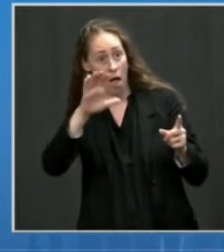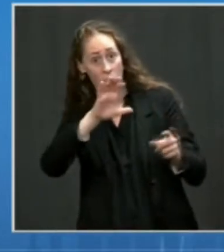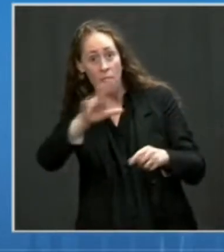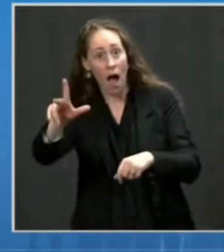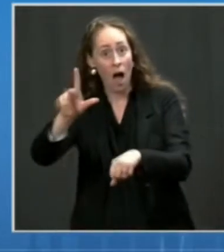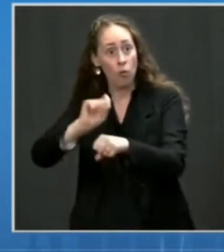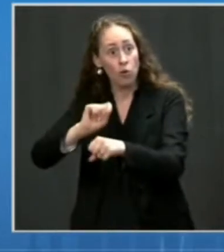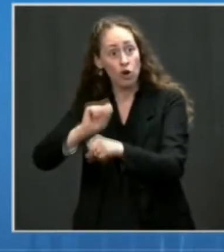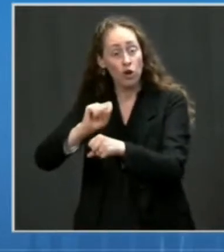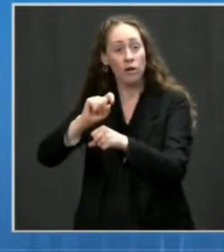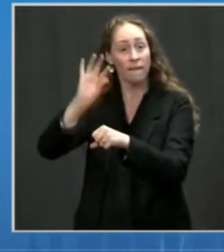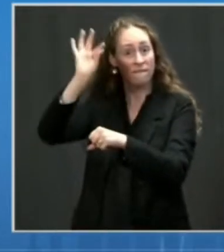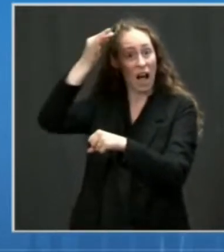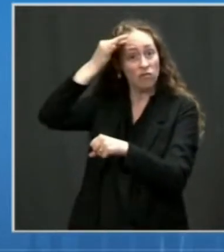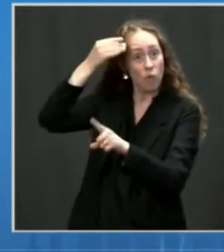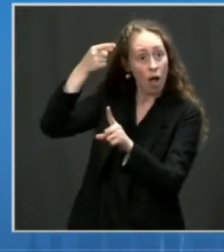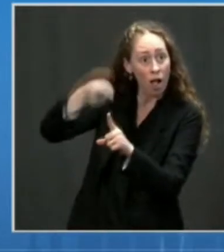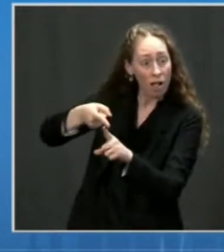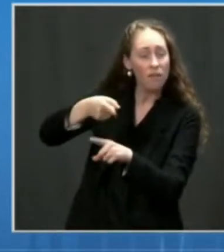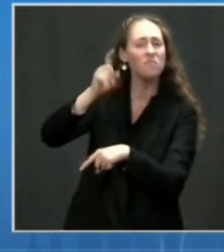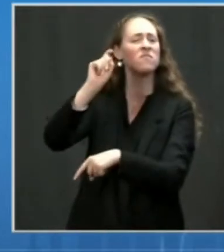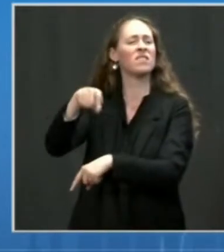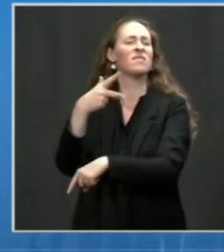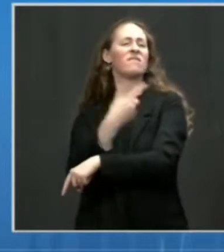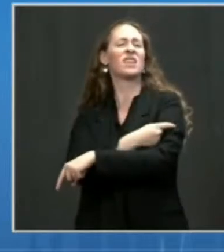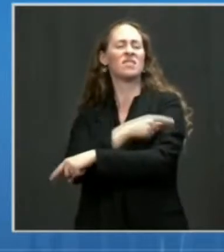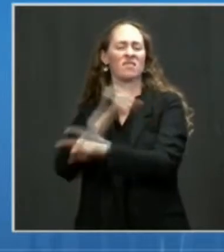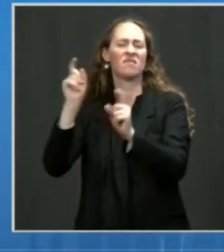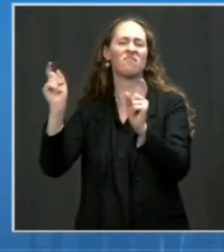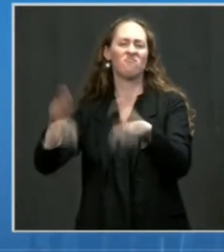IT'S ALSO A REALLY STRAIGHTFORWARD WAY TO RETURN TO WORK.